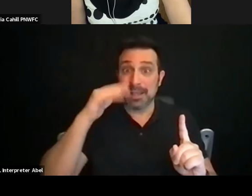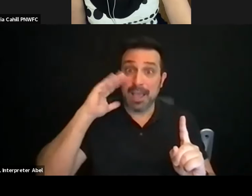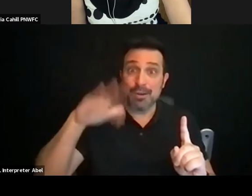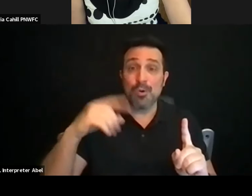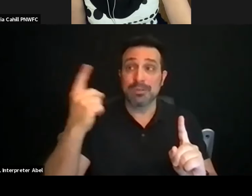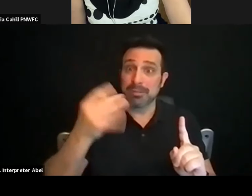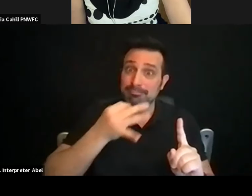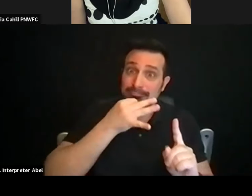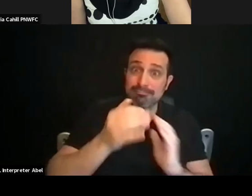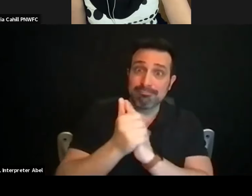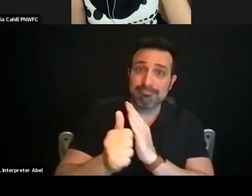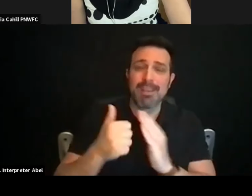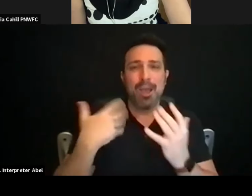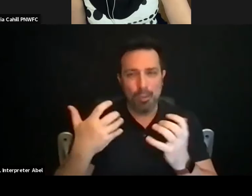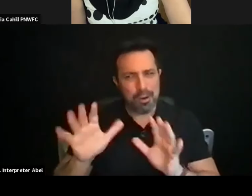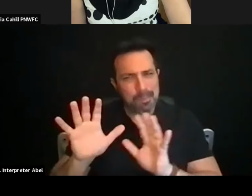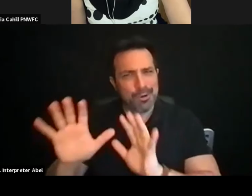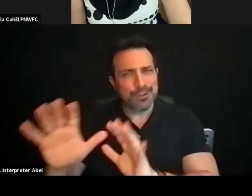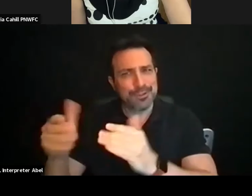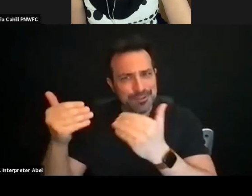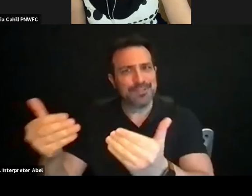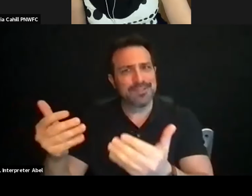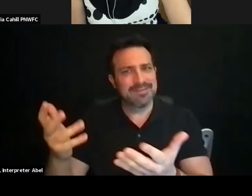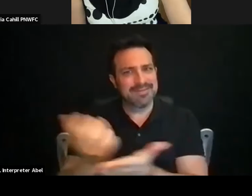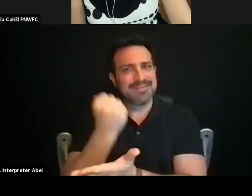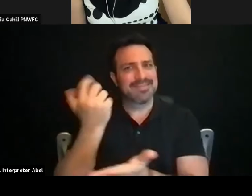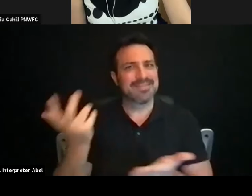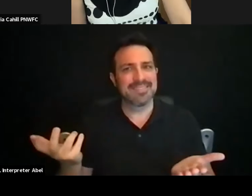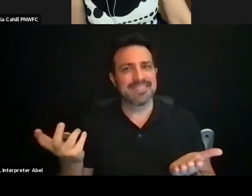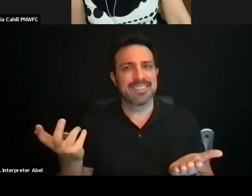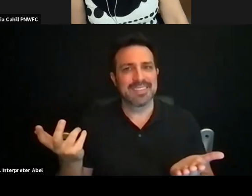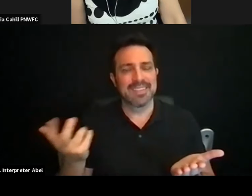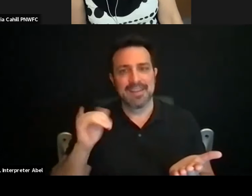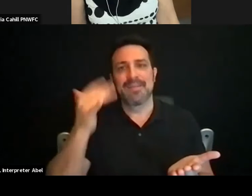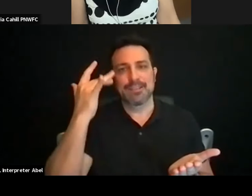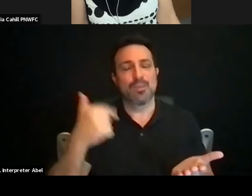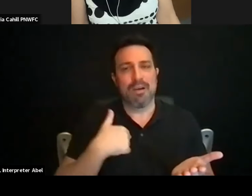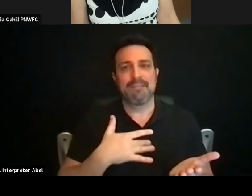So absolutely bananas